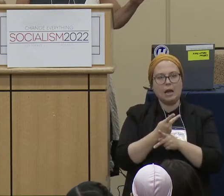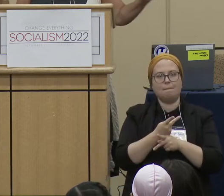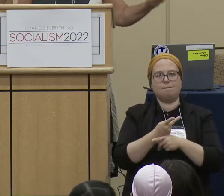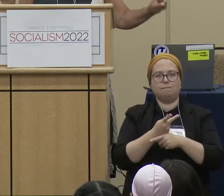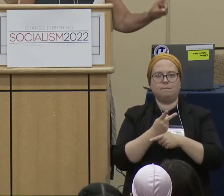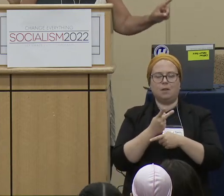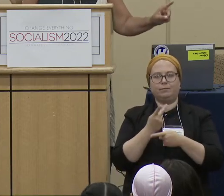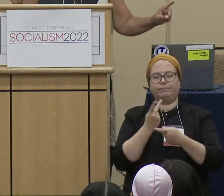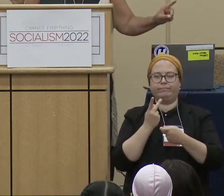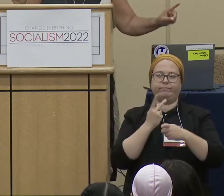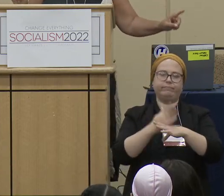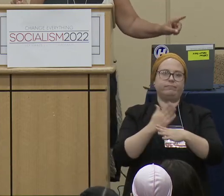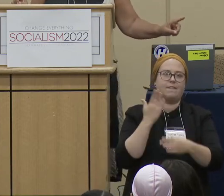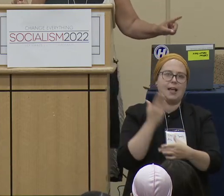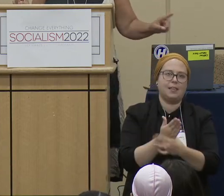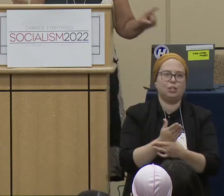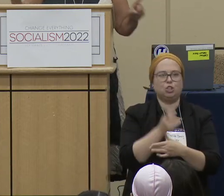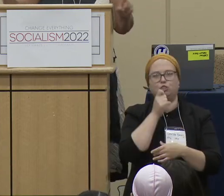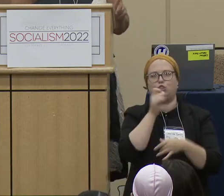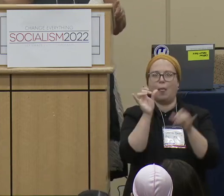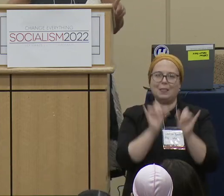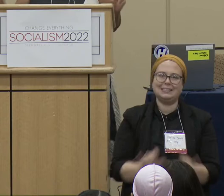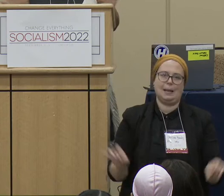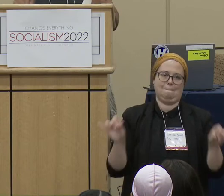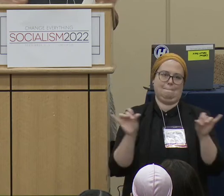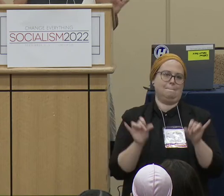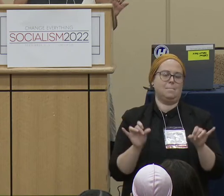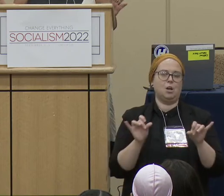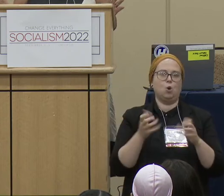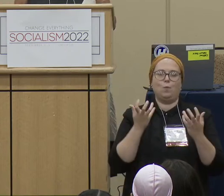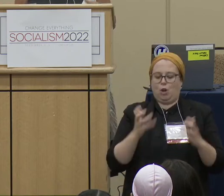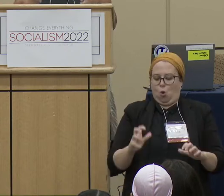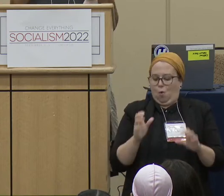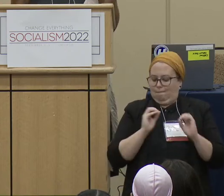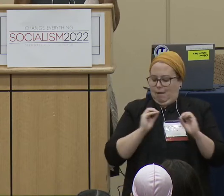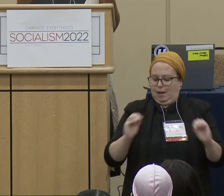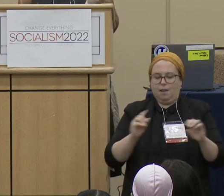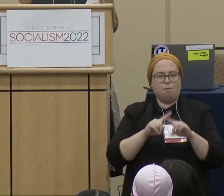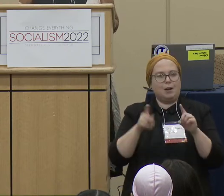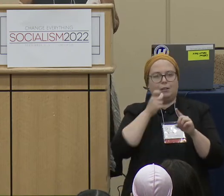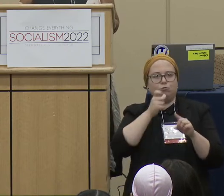violence violation is not the same. We don't want any of it,